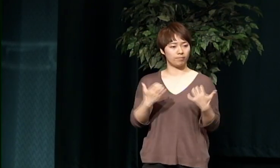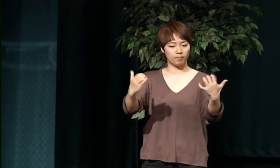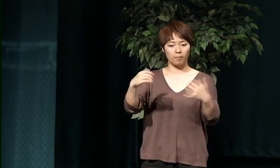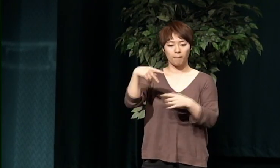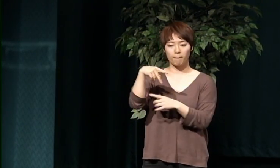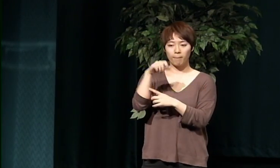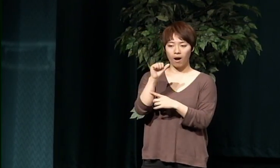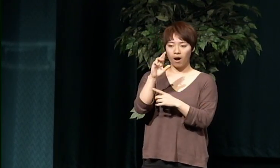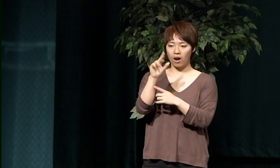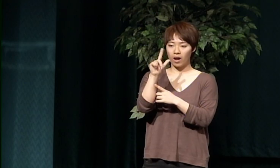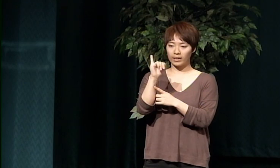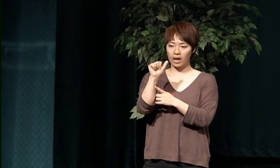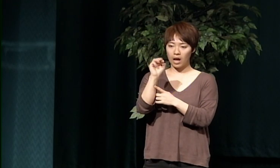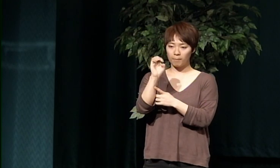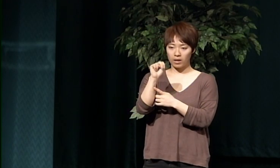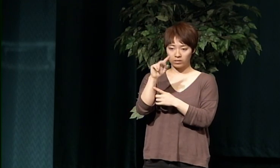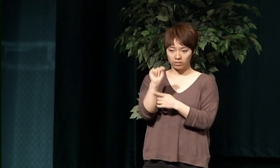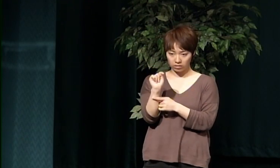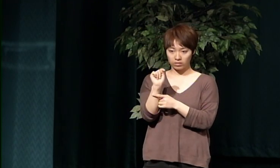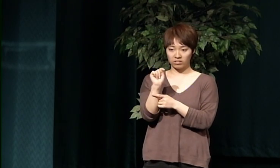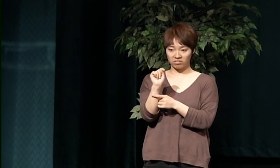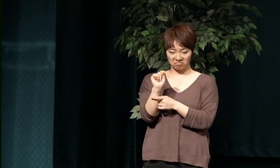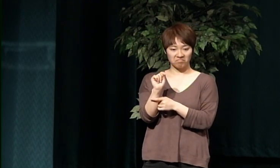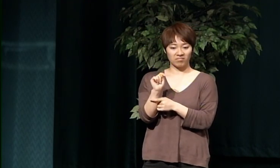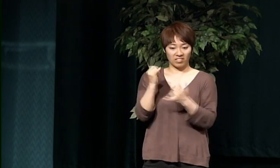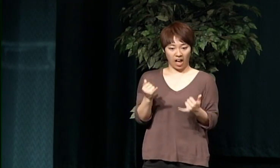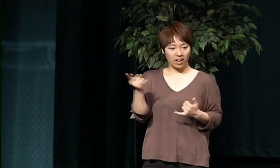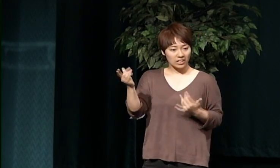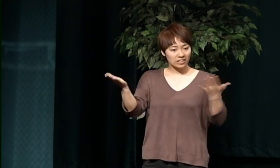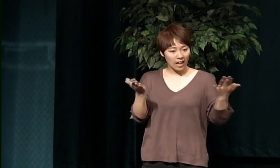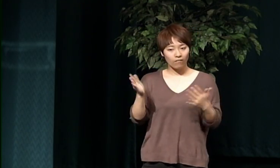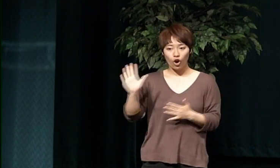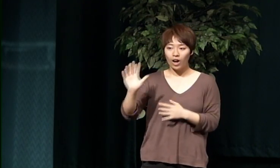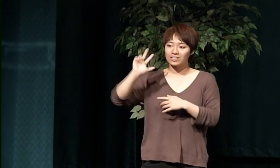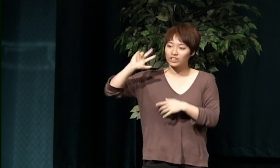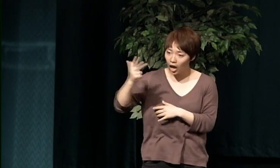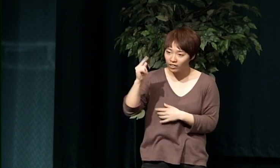And she is now a member of the parliament